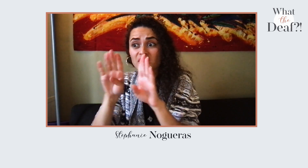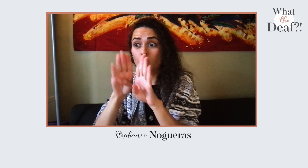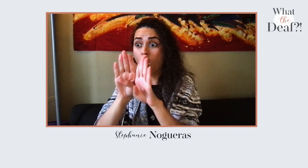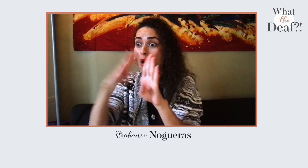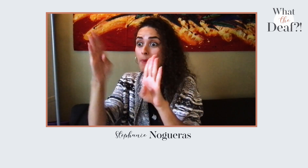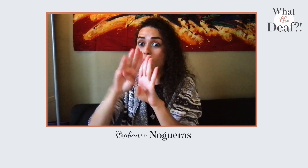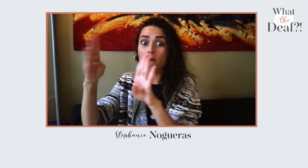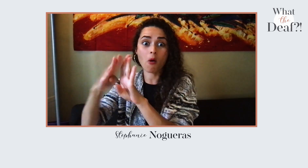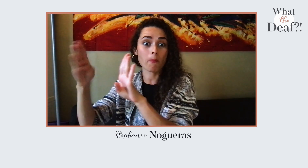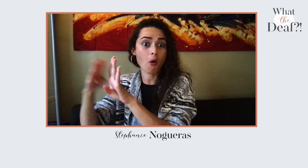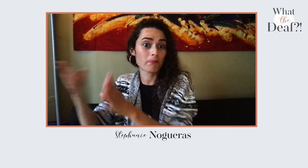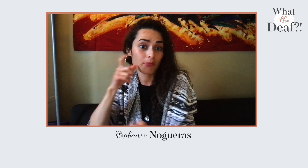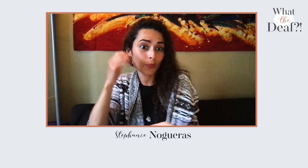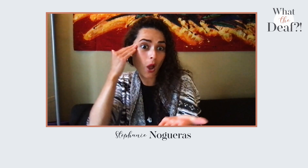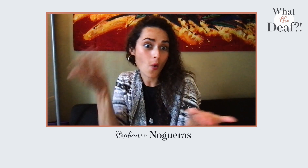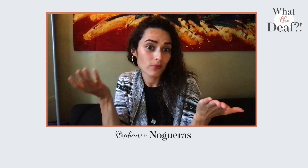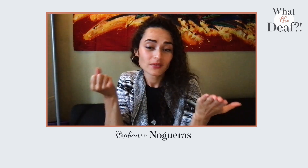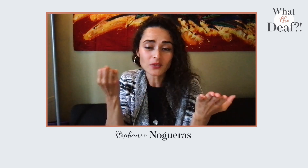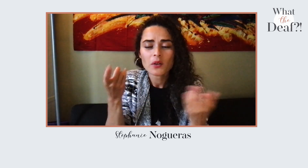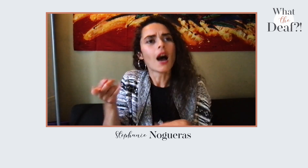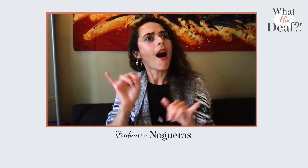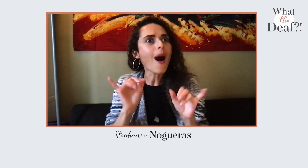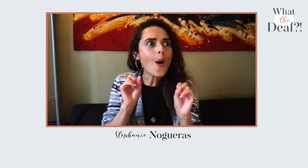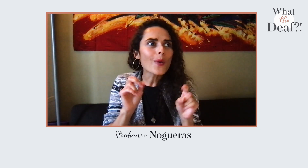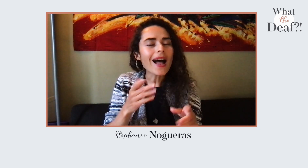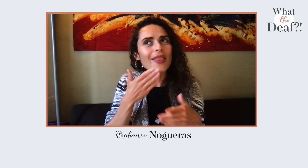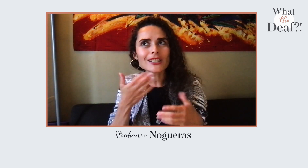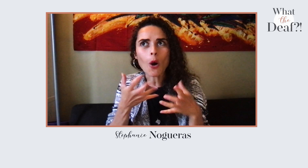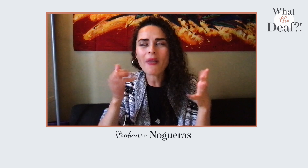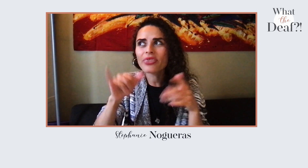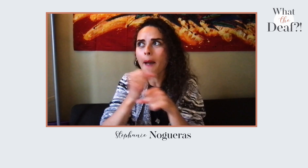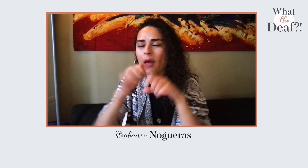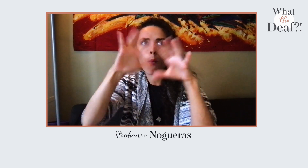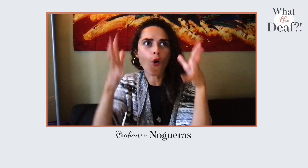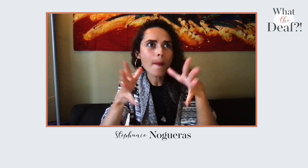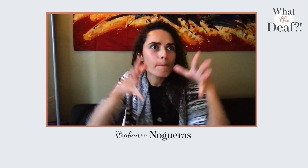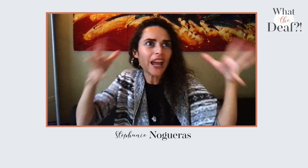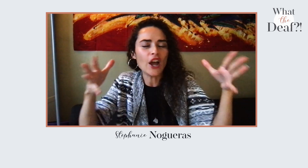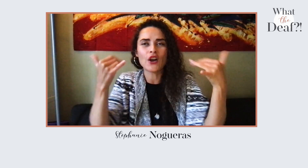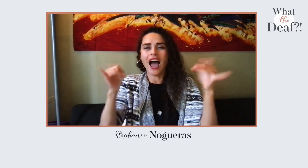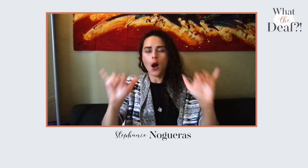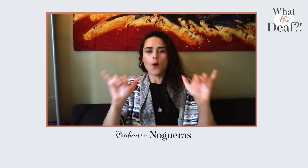and those doors could open a bunch of opportunities, maybe. So, yeah, like, there's a whole world and it's so big,